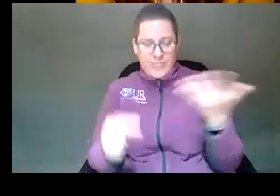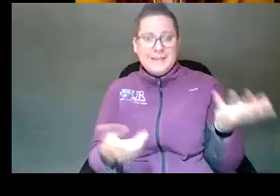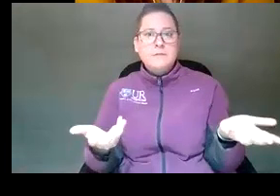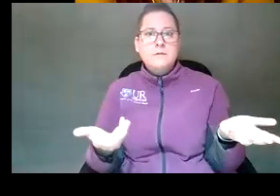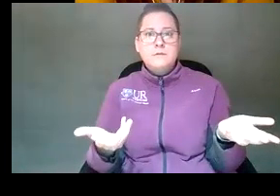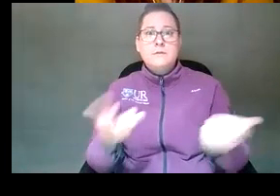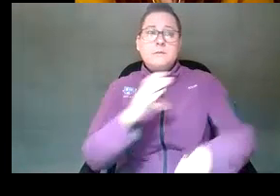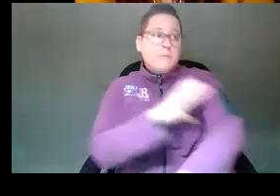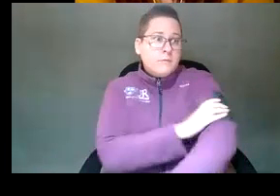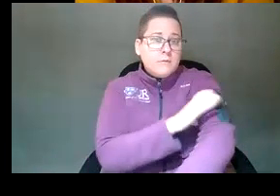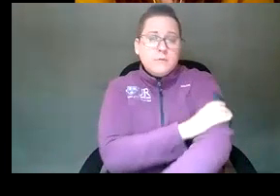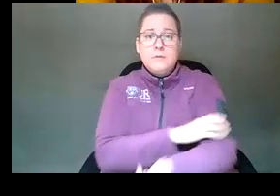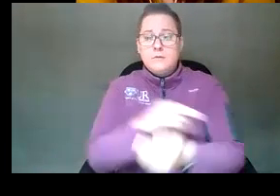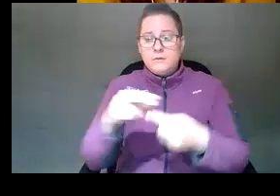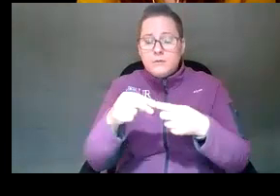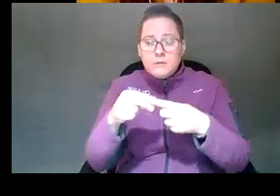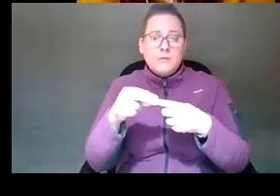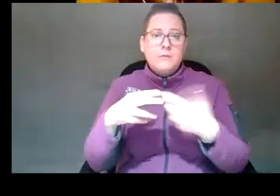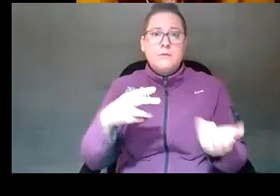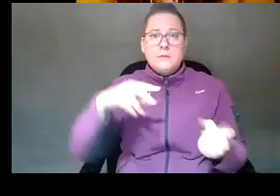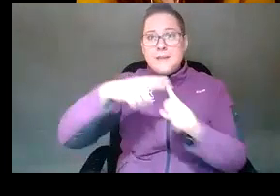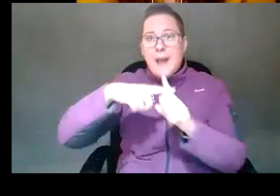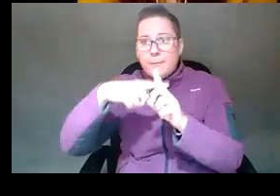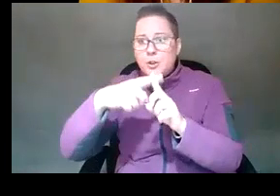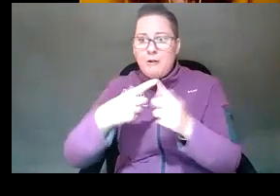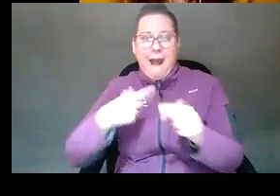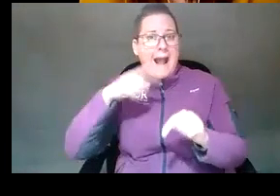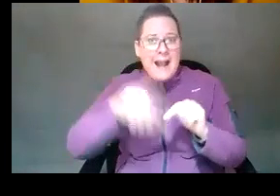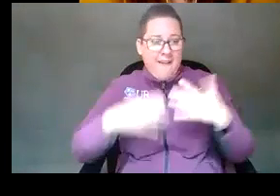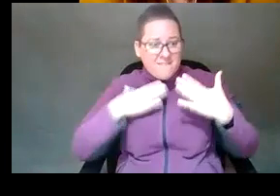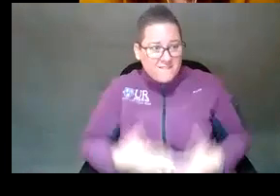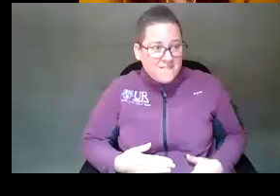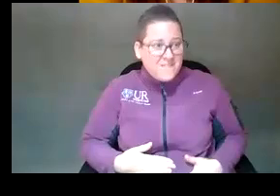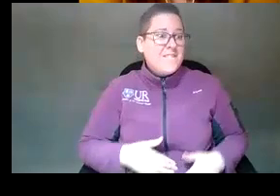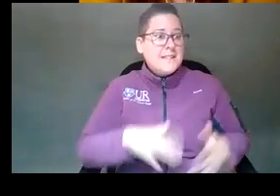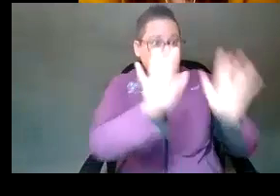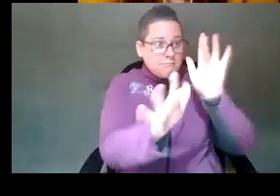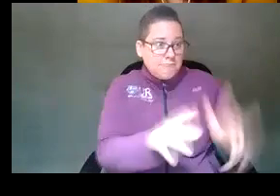signs or a lack of an in-person physical exam can sometimes be a limitation to some visits